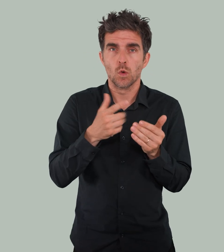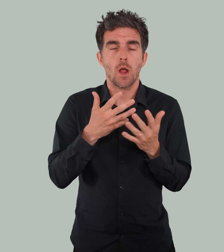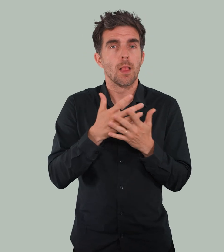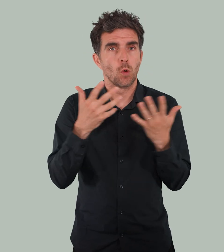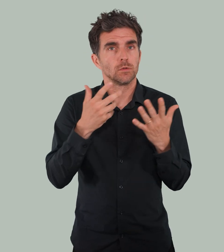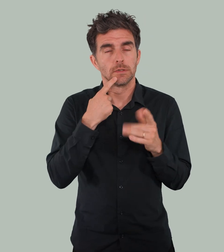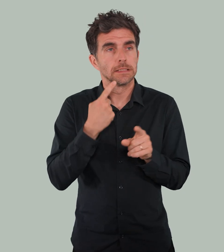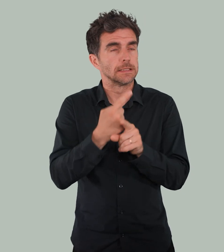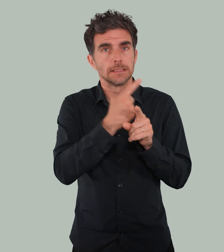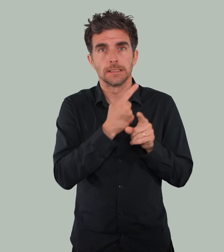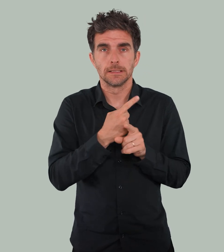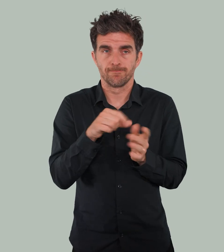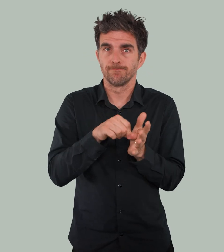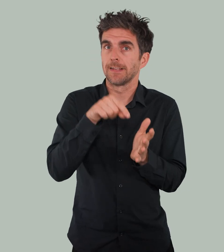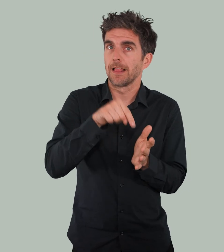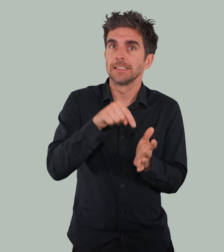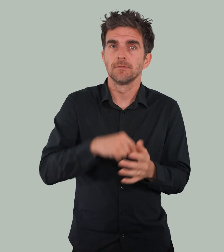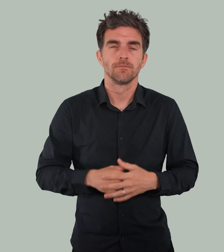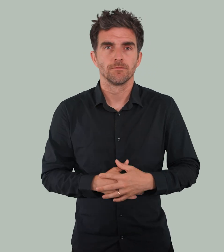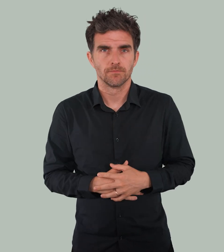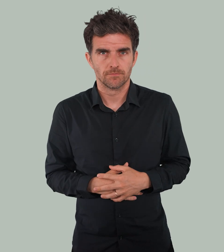making it one of the most commonly raised issues.